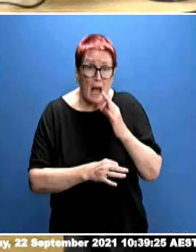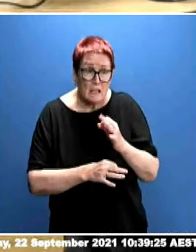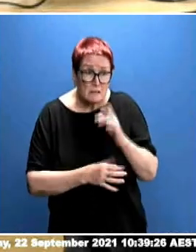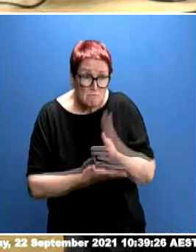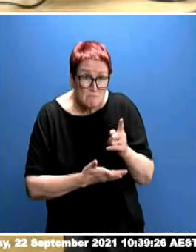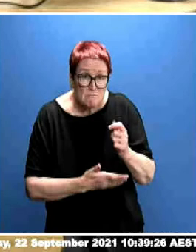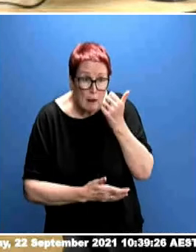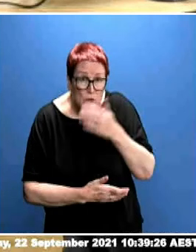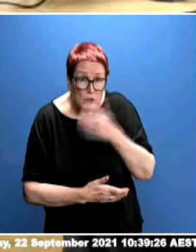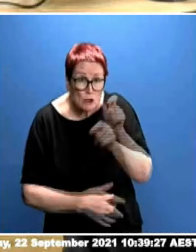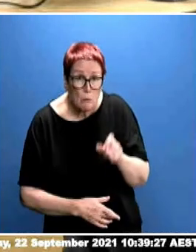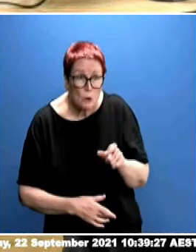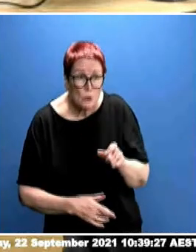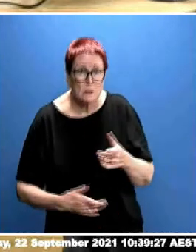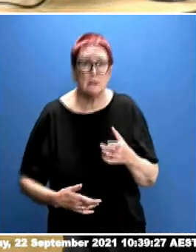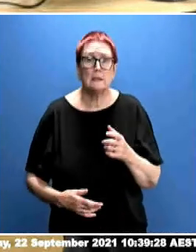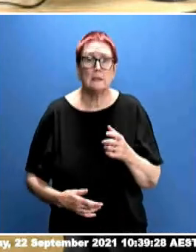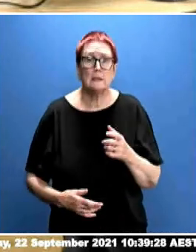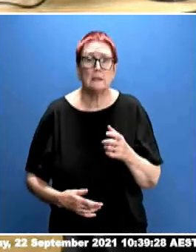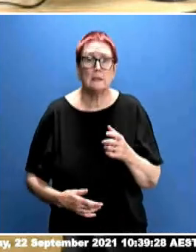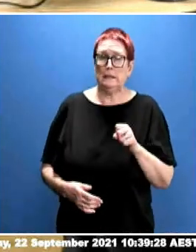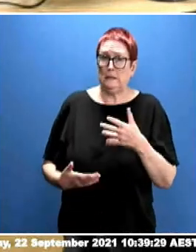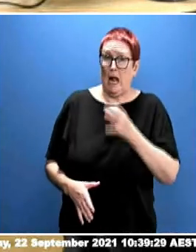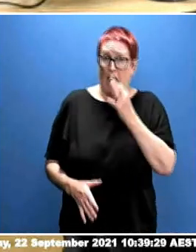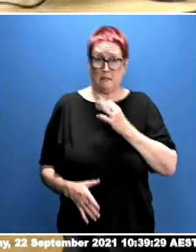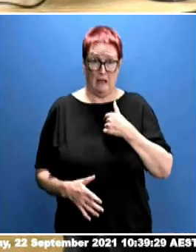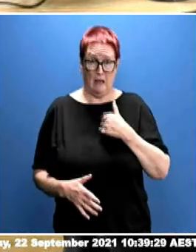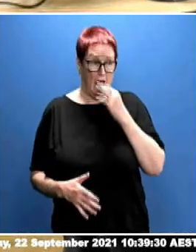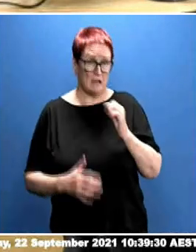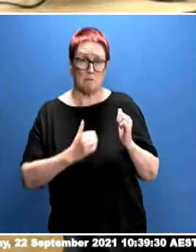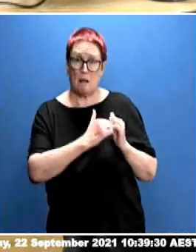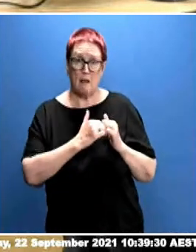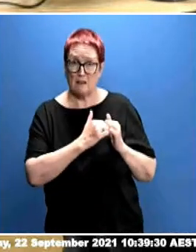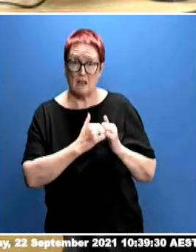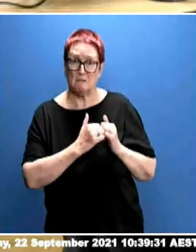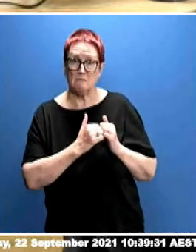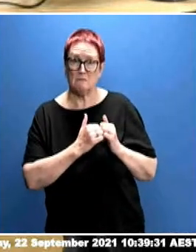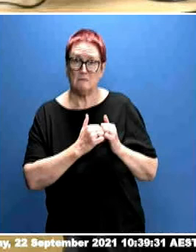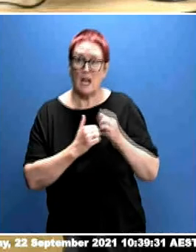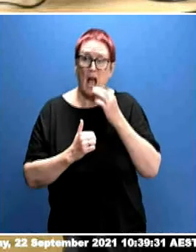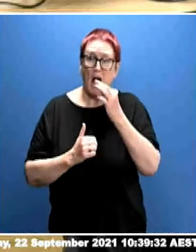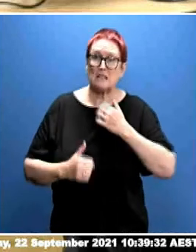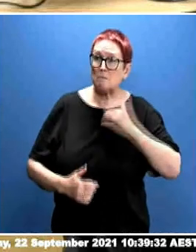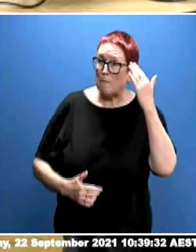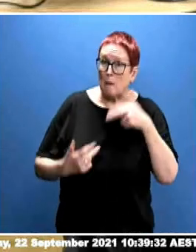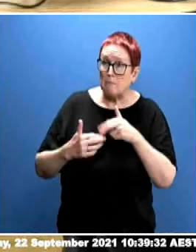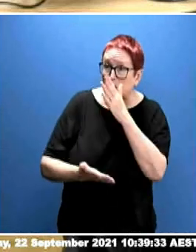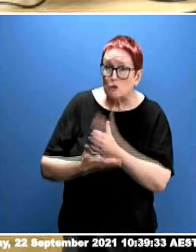Well, they did ask us and then they apparently asked my mum if it was true.